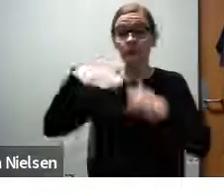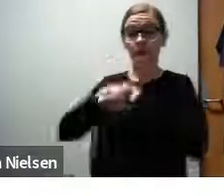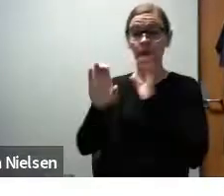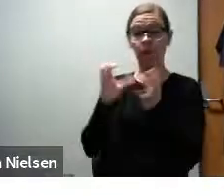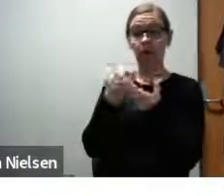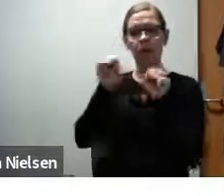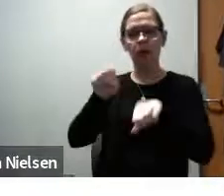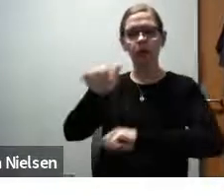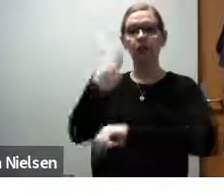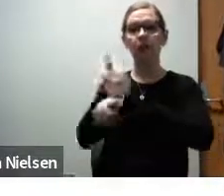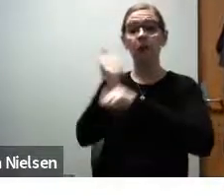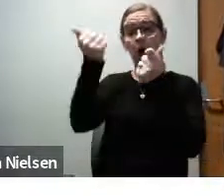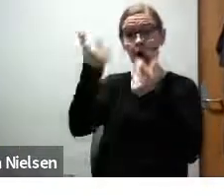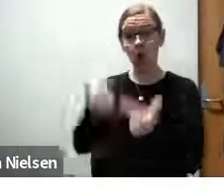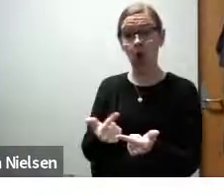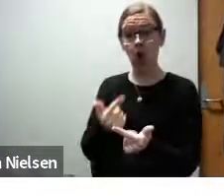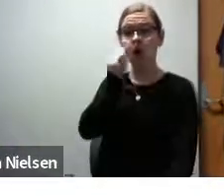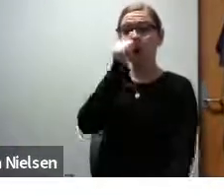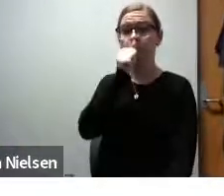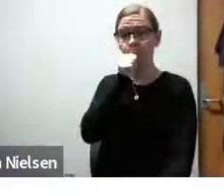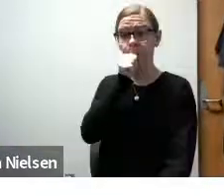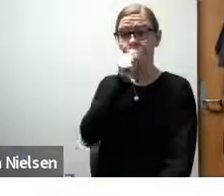And you can allow the participants to unmute themselves.